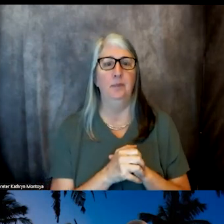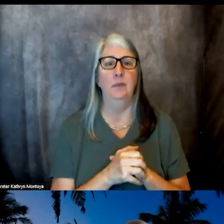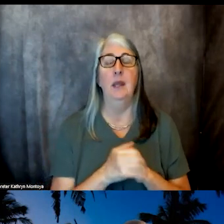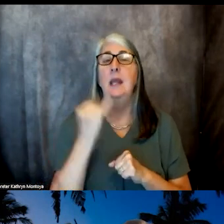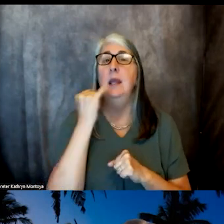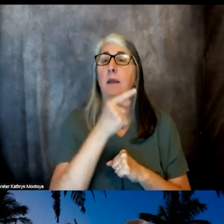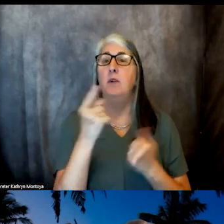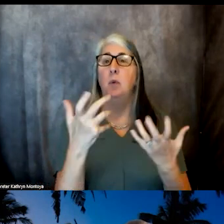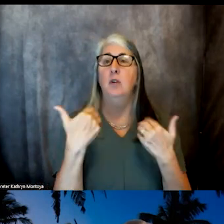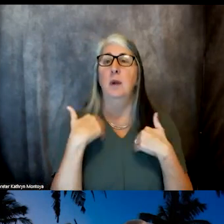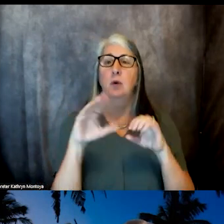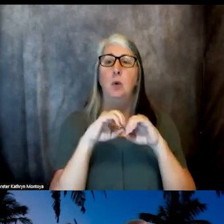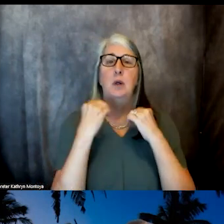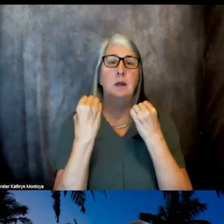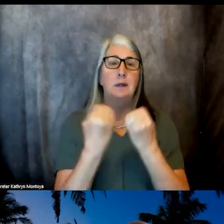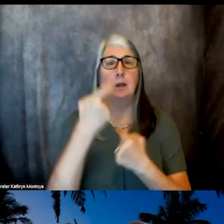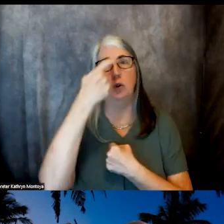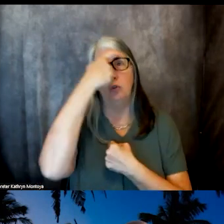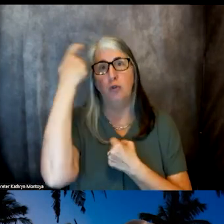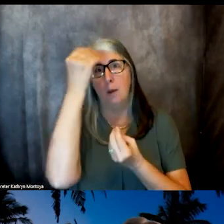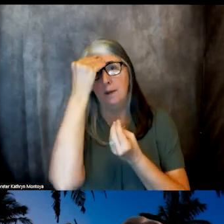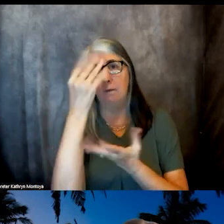ORGANIZATION TRAUMA-INFORMED APPROACH AT THIS.